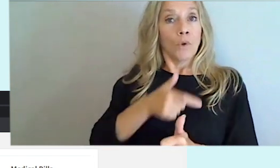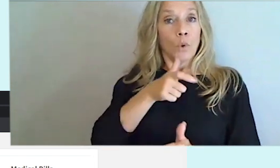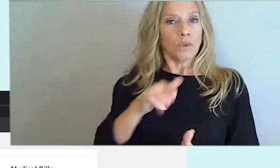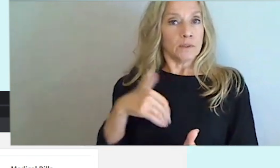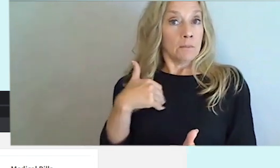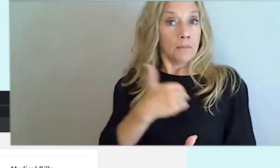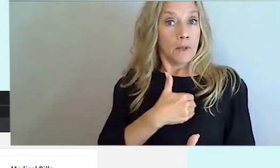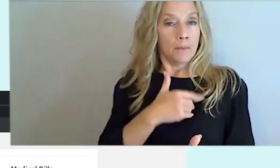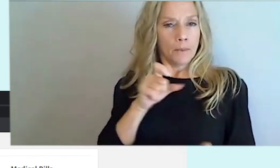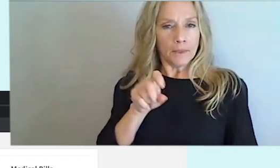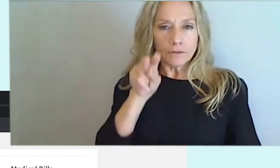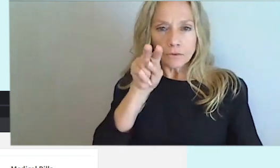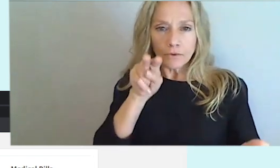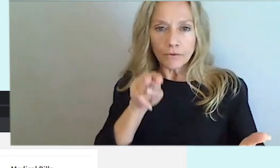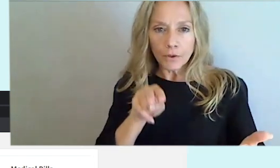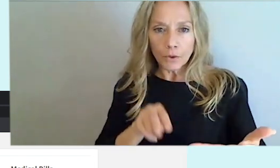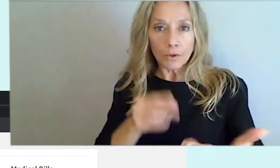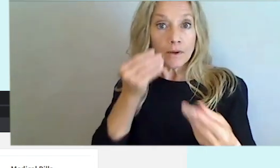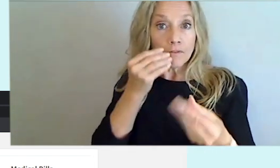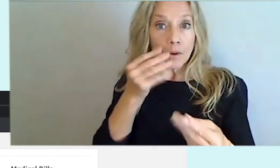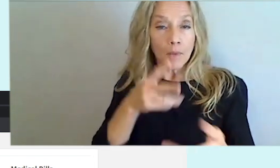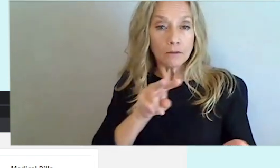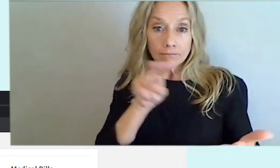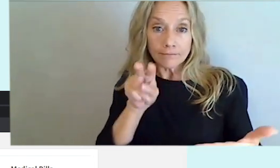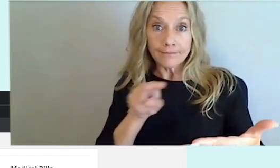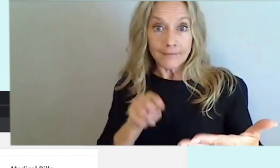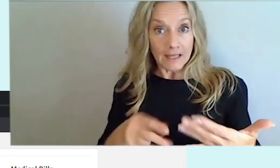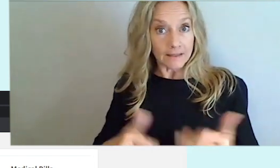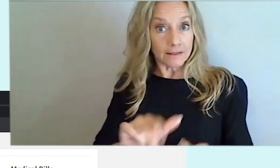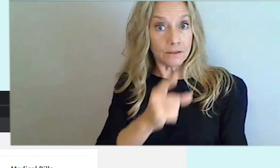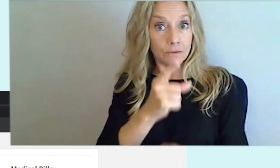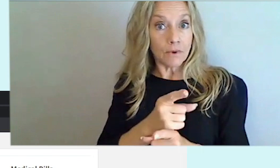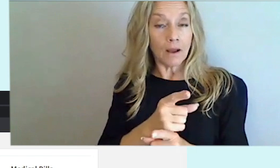make sure it is still correct and answer any required questions.